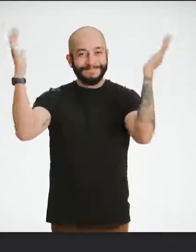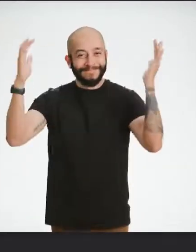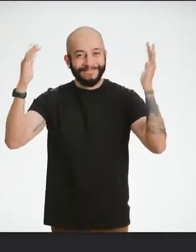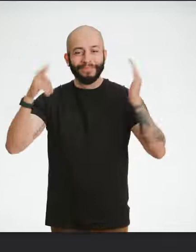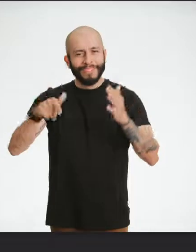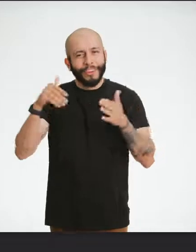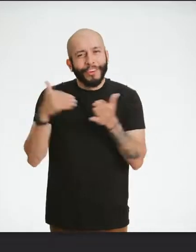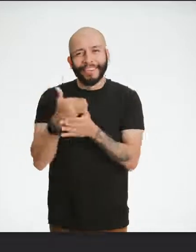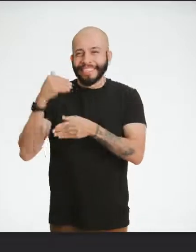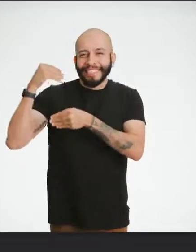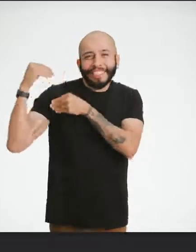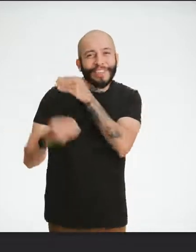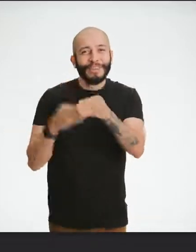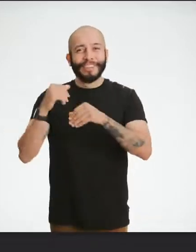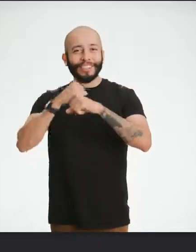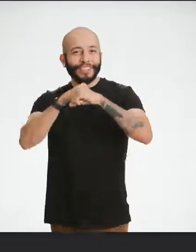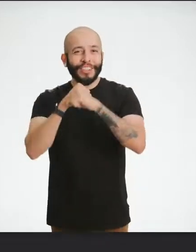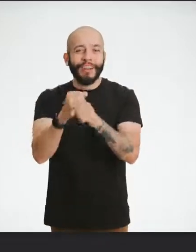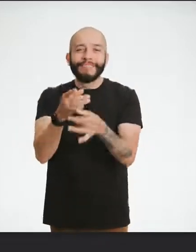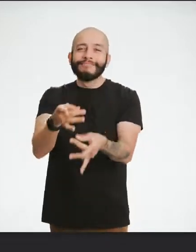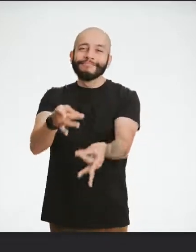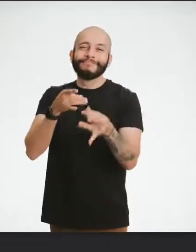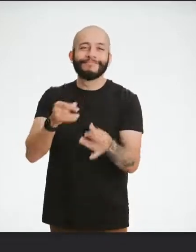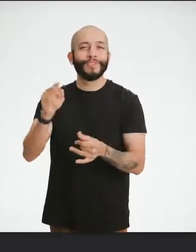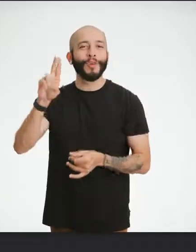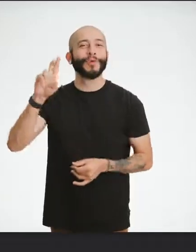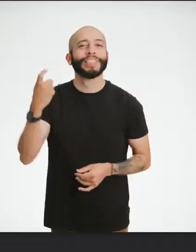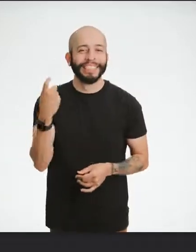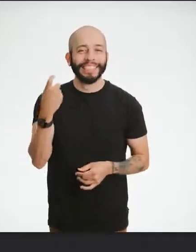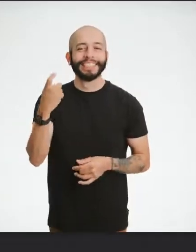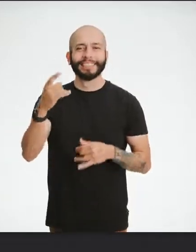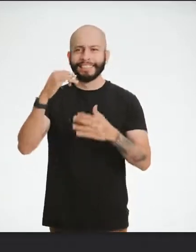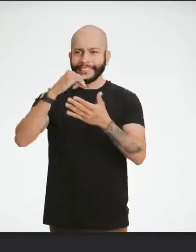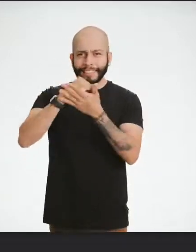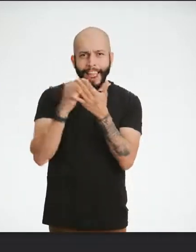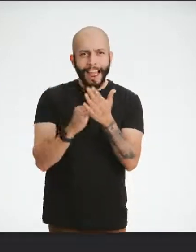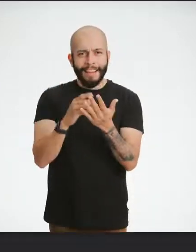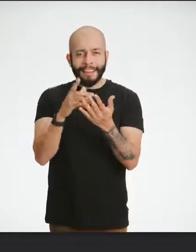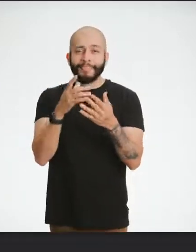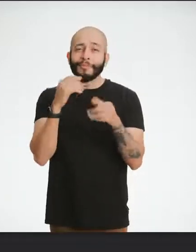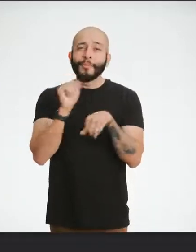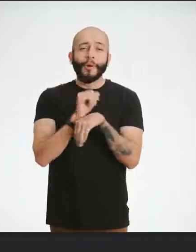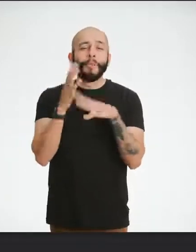Next generation security, a seamless user experience, and a design that works beautifully